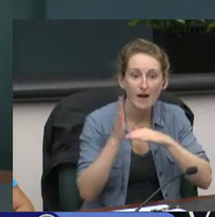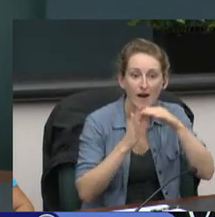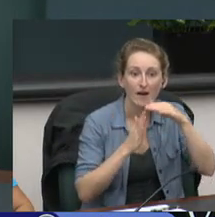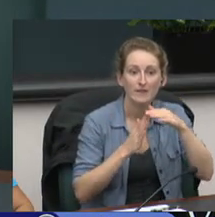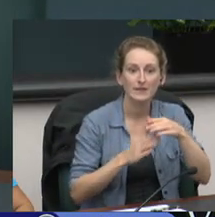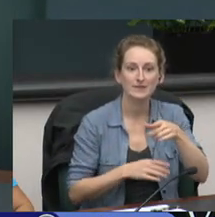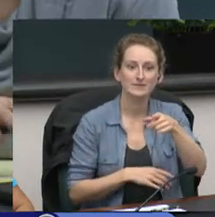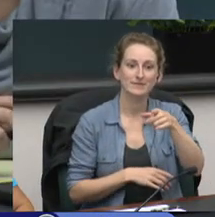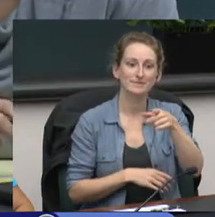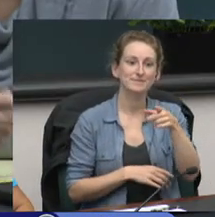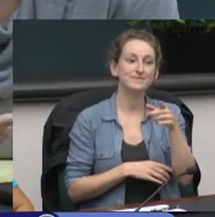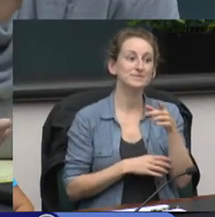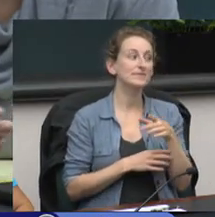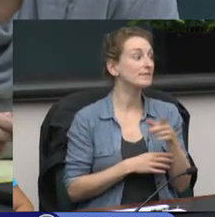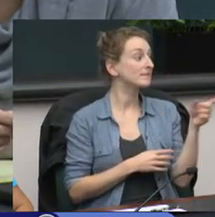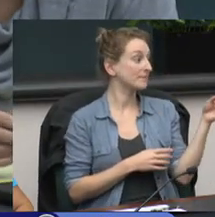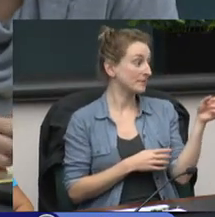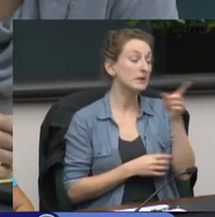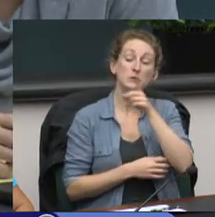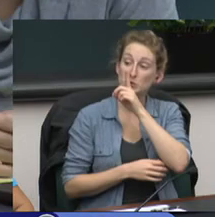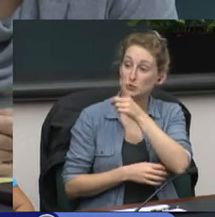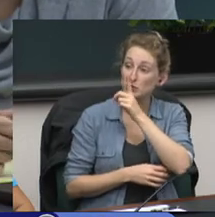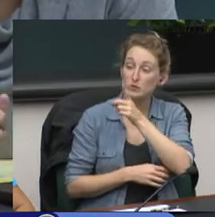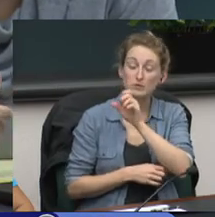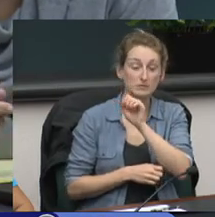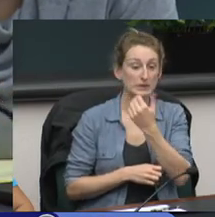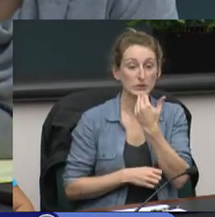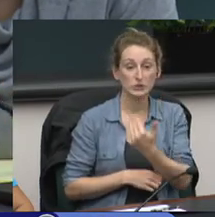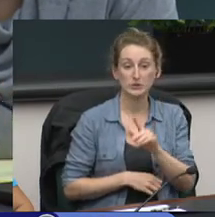think that that's a valid question of course